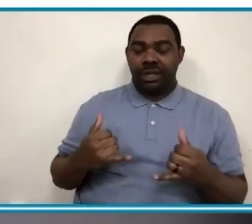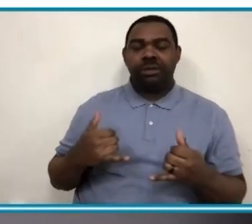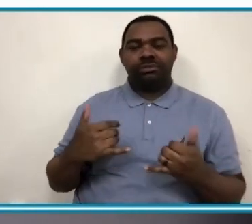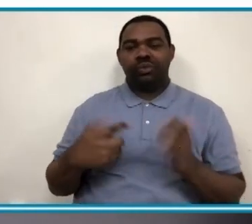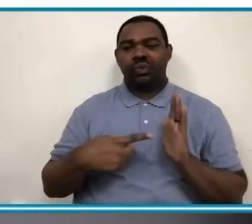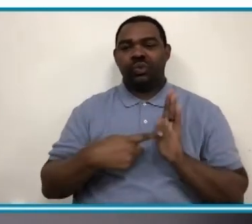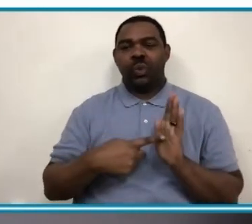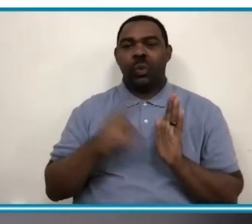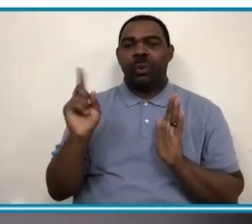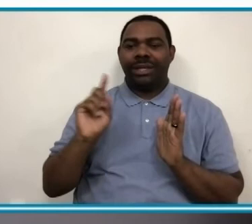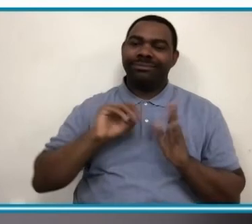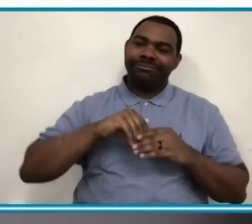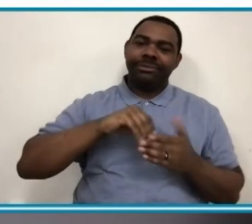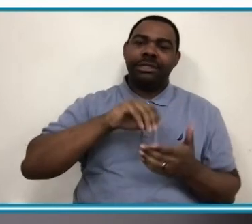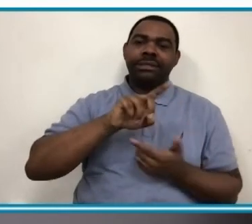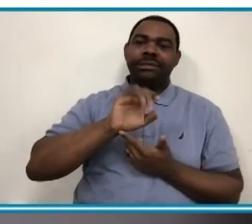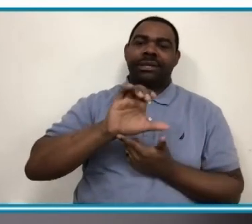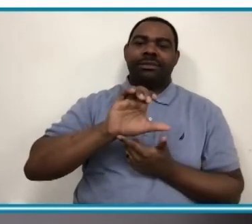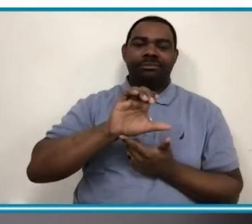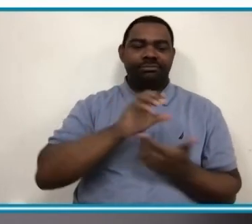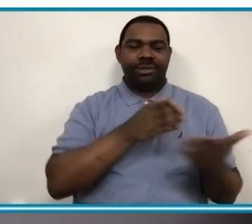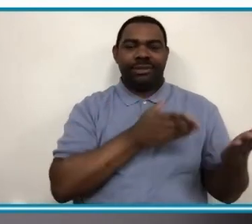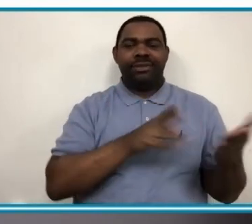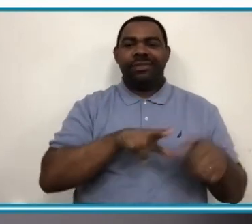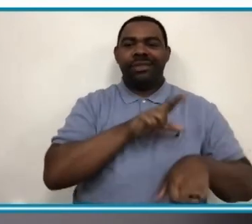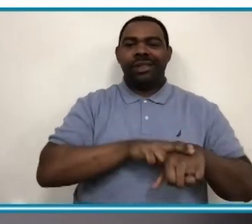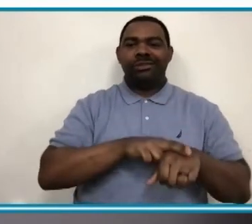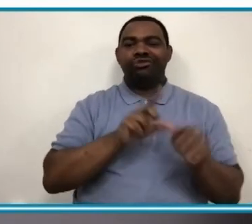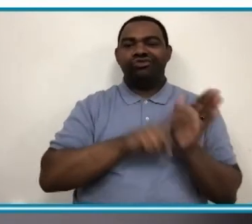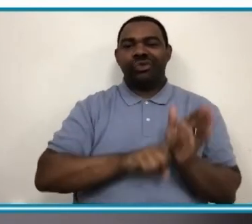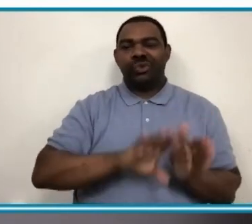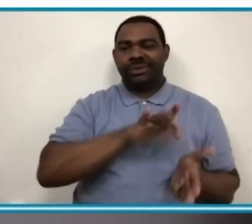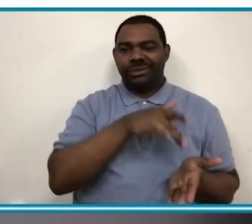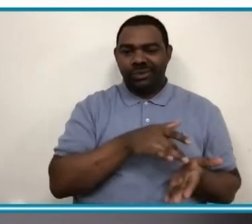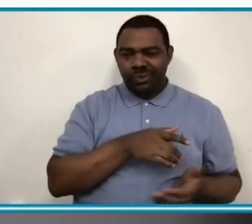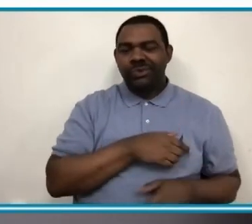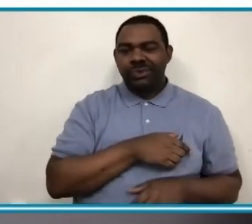that are found at our National Resource Center, such as through our strategic framework and